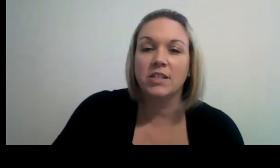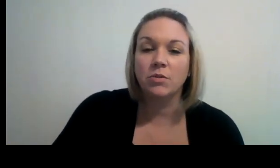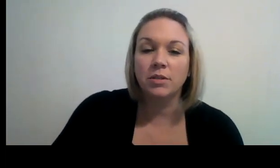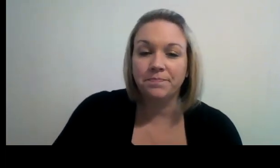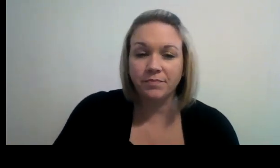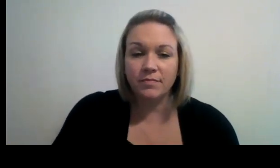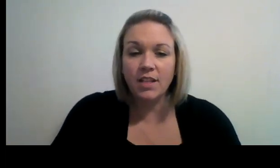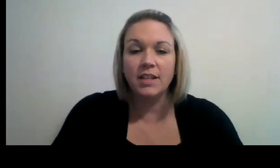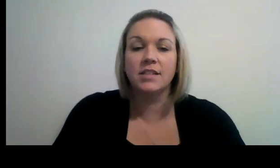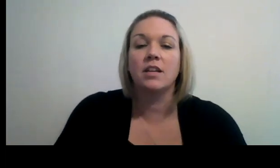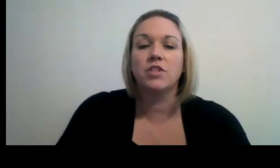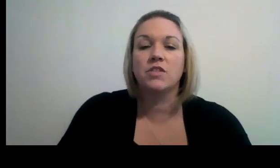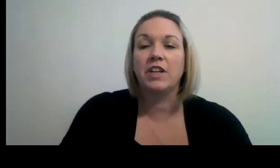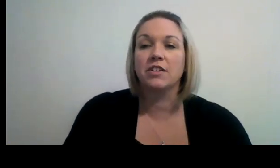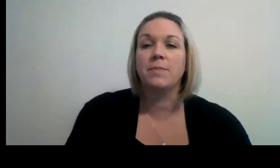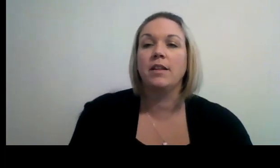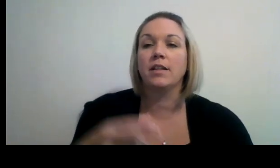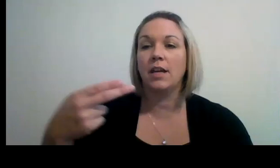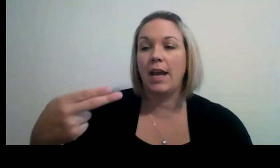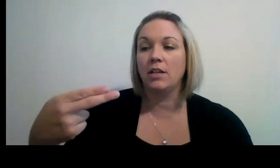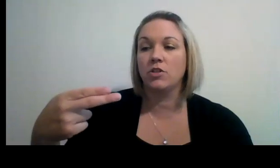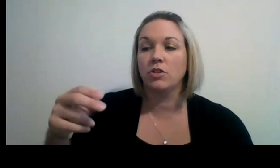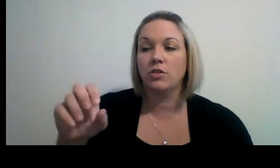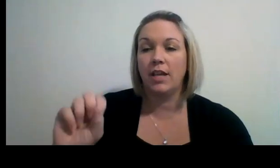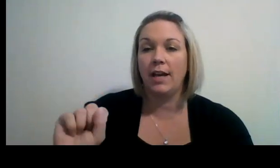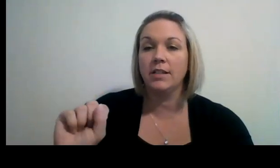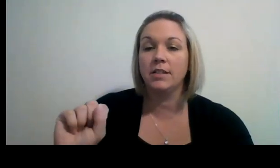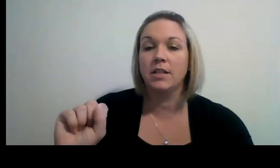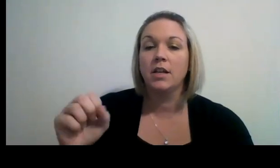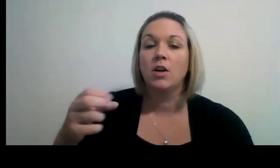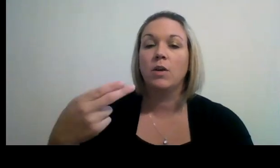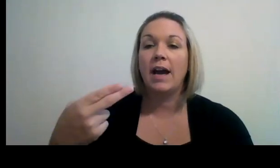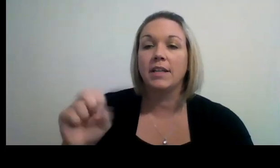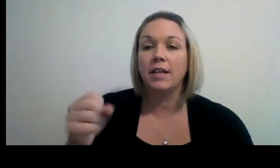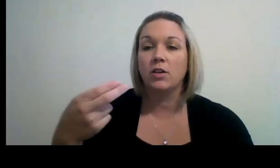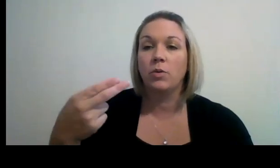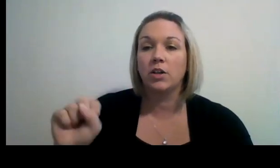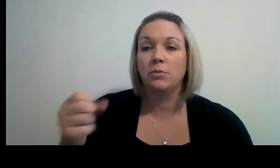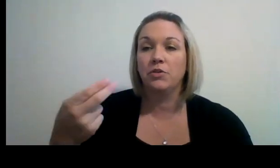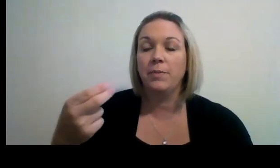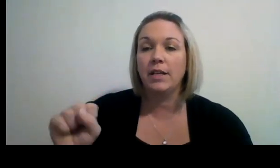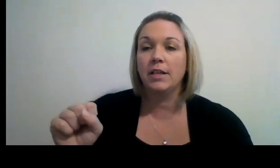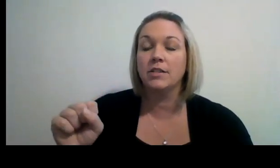school, instead of just fingerspelling the "H" to the "S", we're adding that quicker movement and